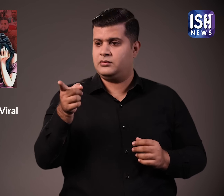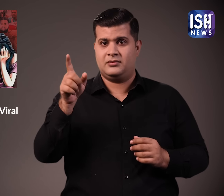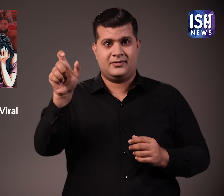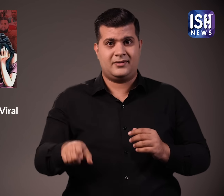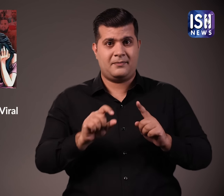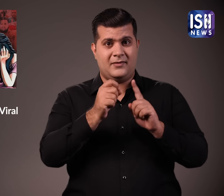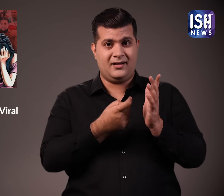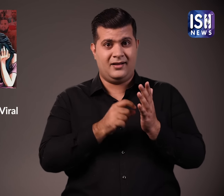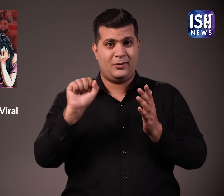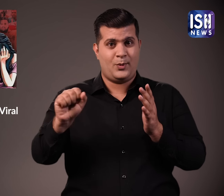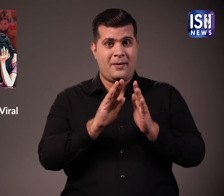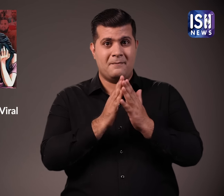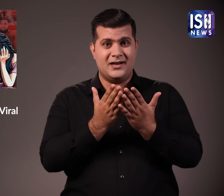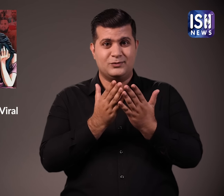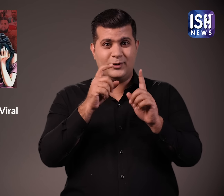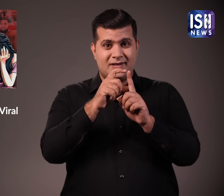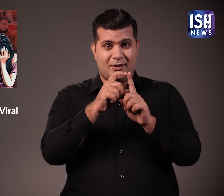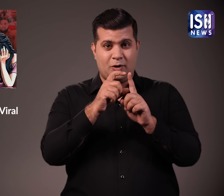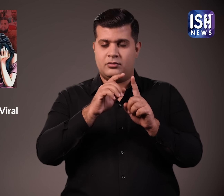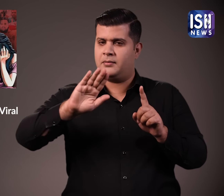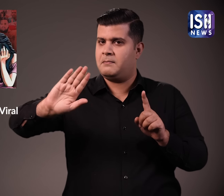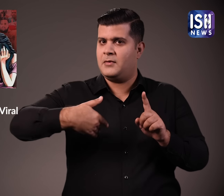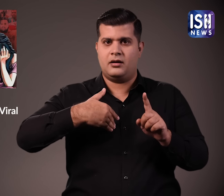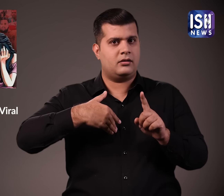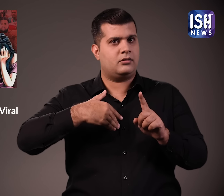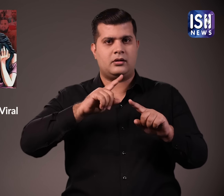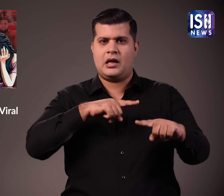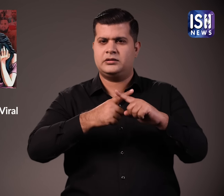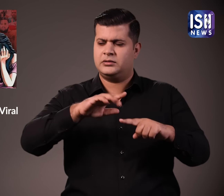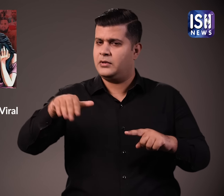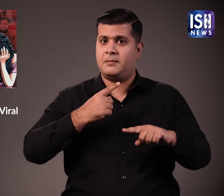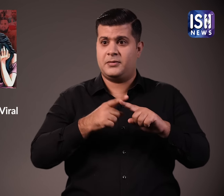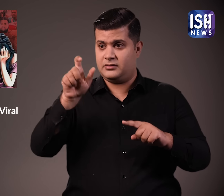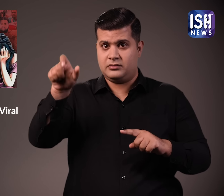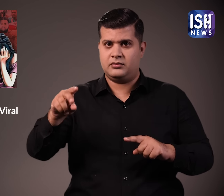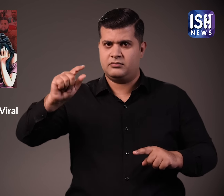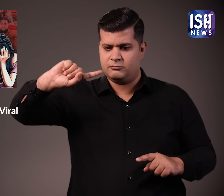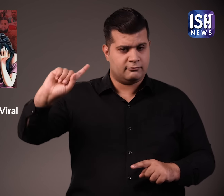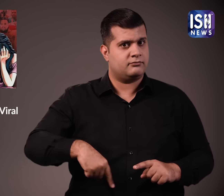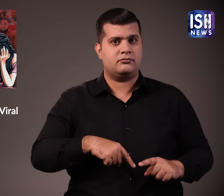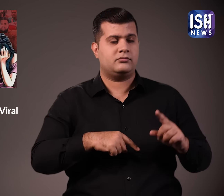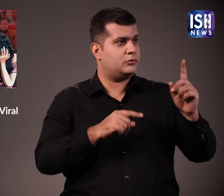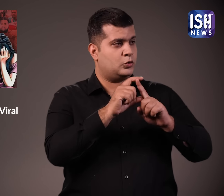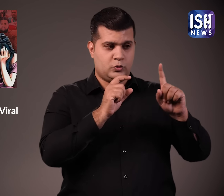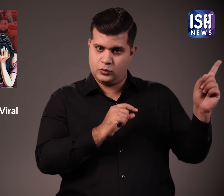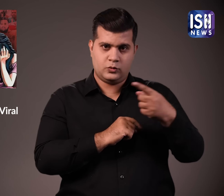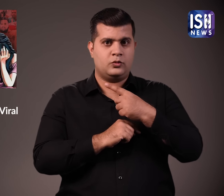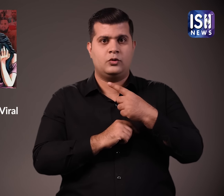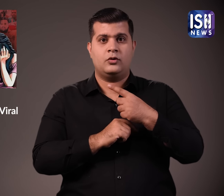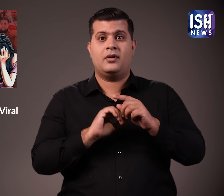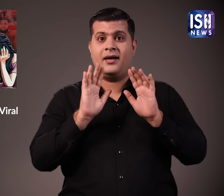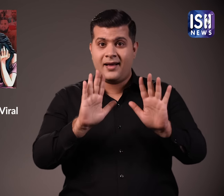urging the Centre to revoke Prajwal's diplomatic passport and facilitate his return through diplomatic channels.